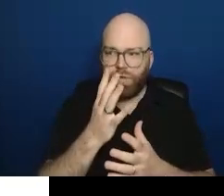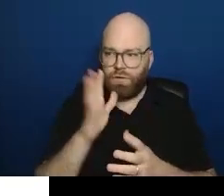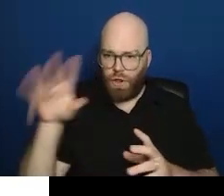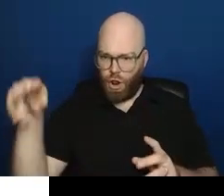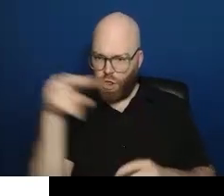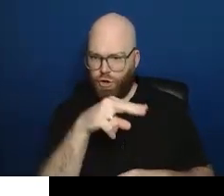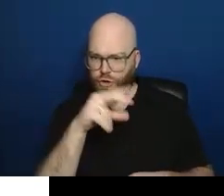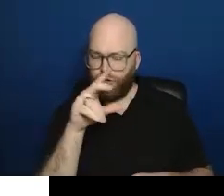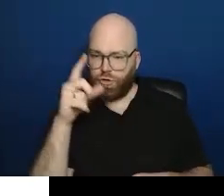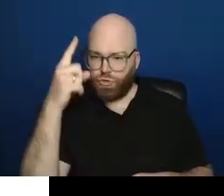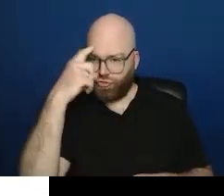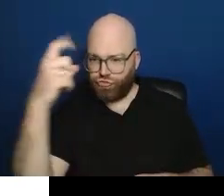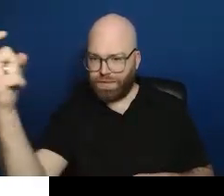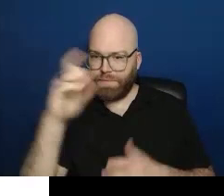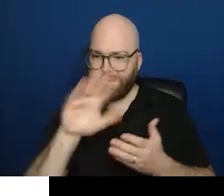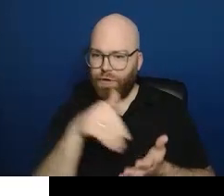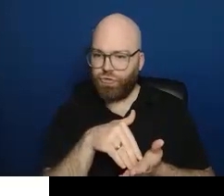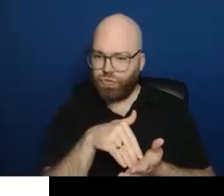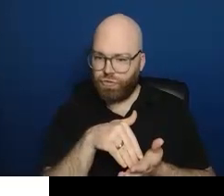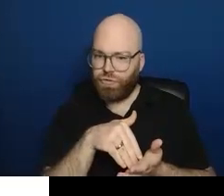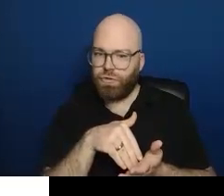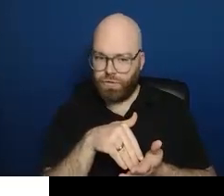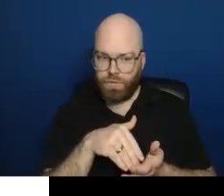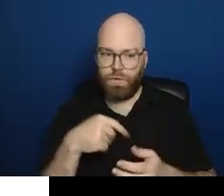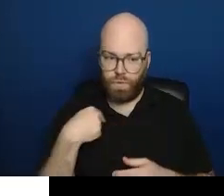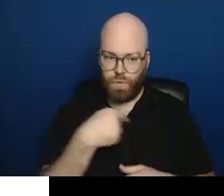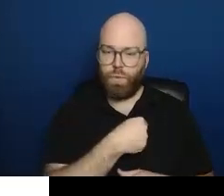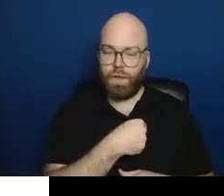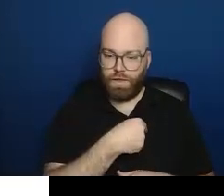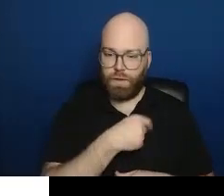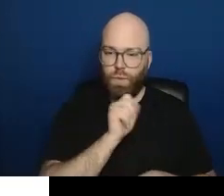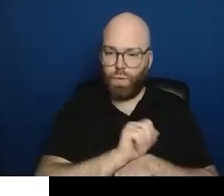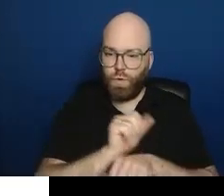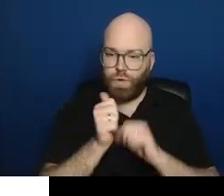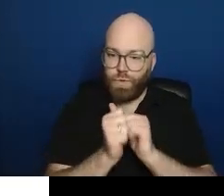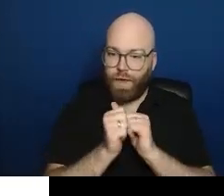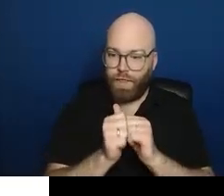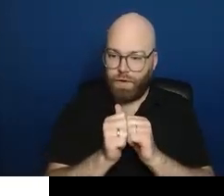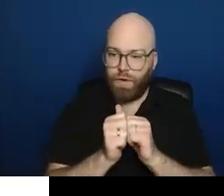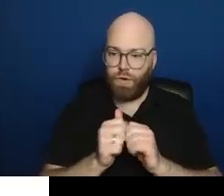We're working together to, prepare some presentations, some know your rights presentations